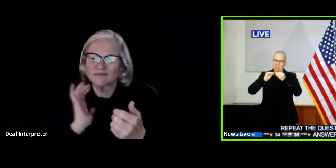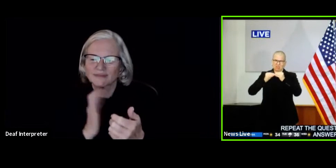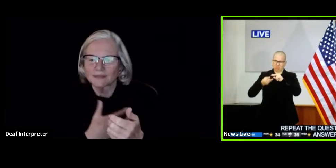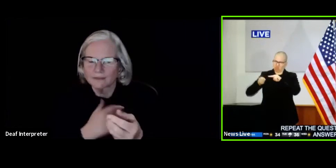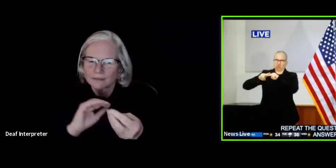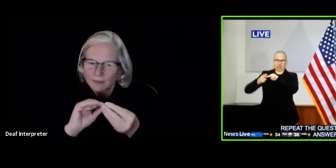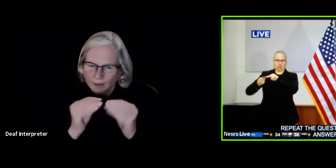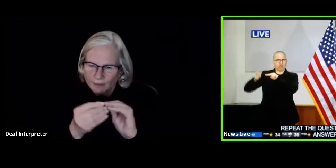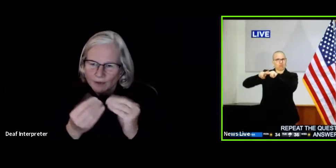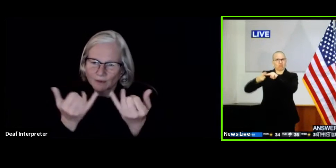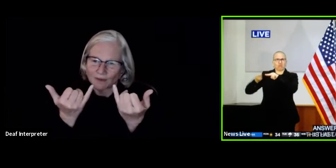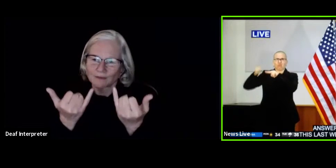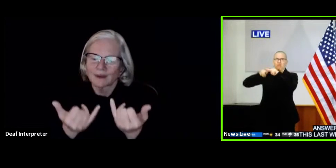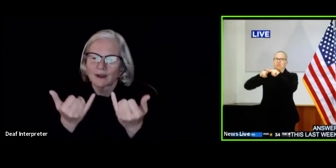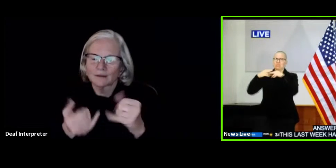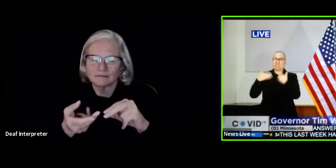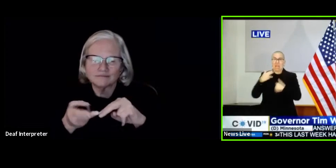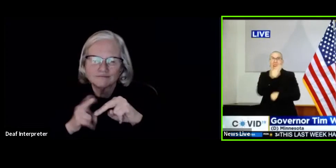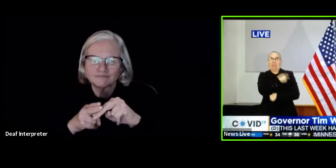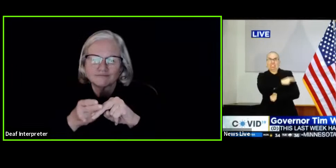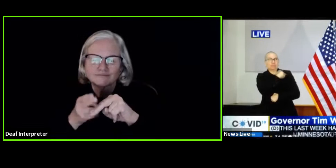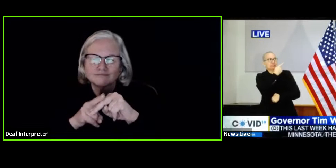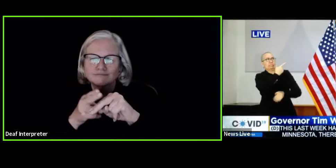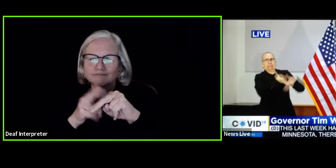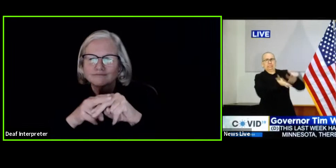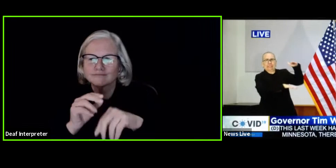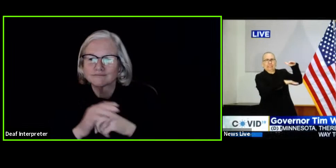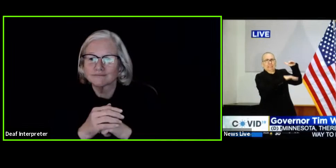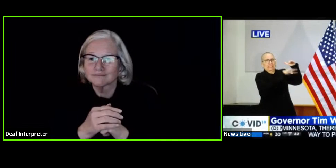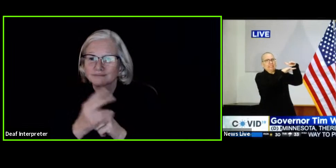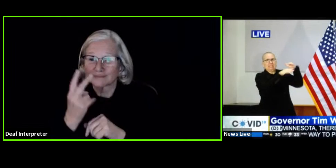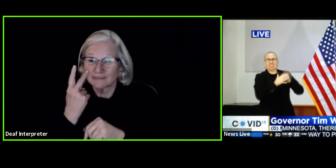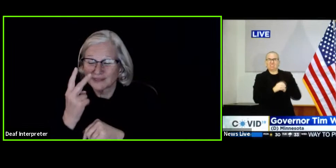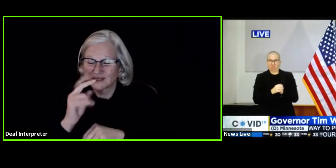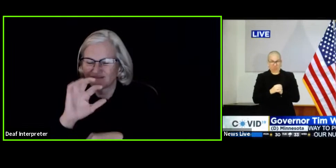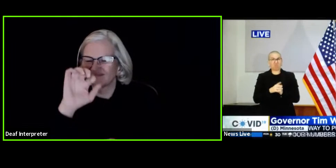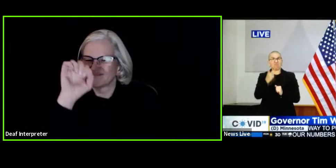OUR NUMBERS ARE UNRELENTING IN OUR HOSPITALIZATIONS. YOU HAVE SEEN RECORDS SET IN TERMS OF CASES.